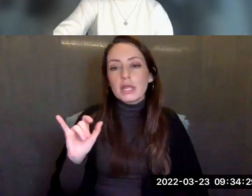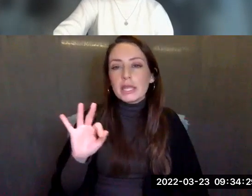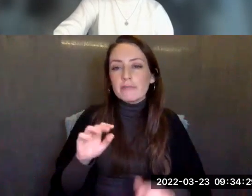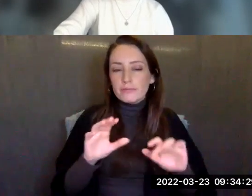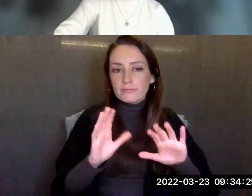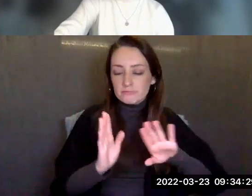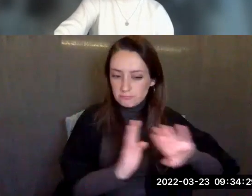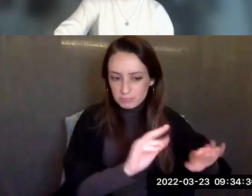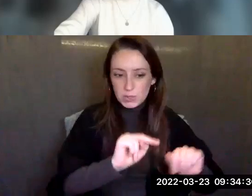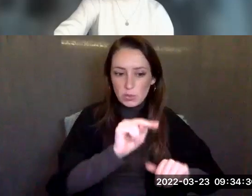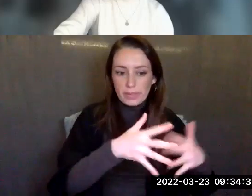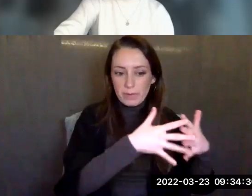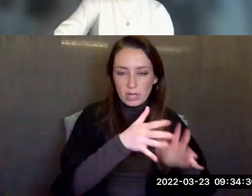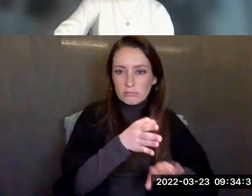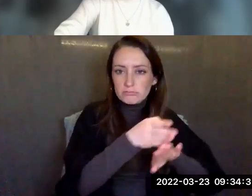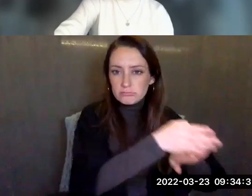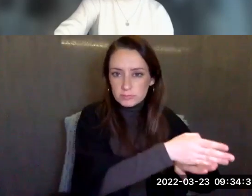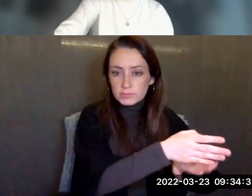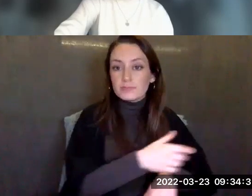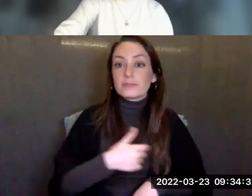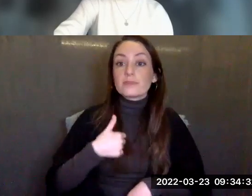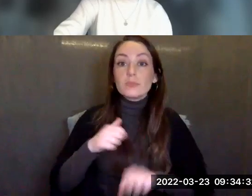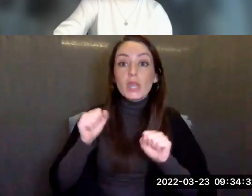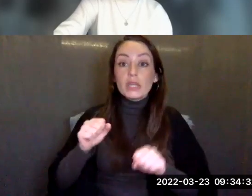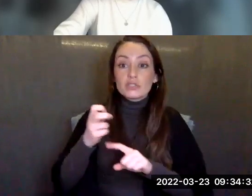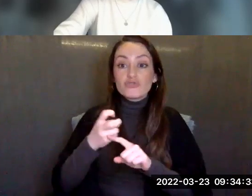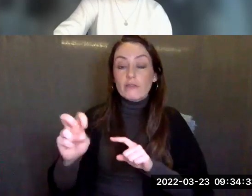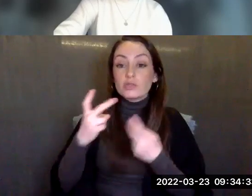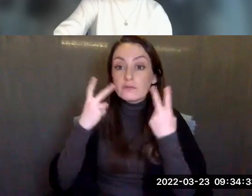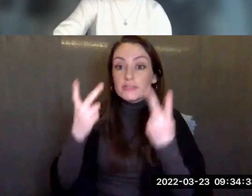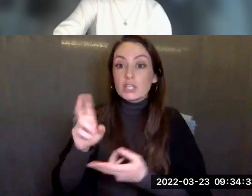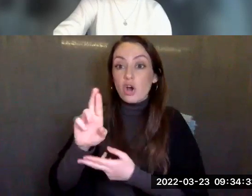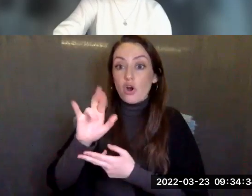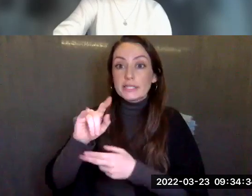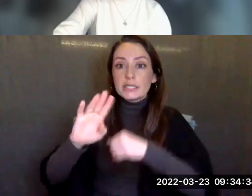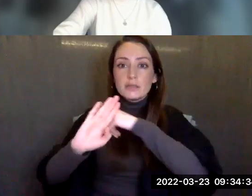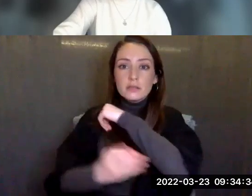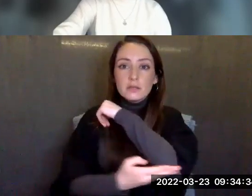I had the opportunity to travel to our it dubai and I really loved it.